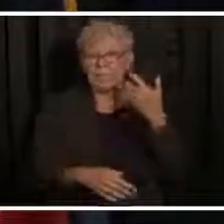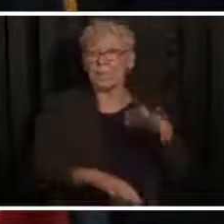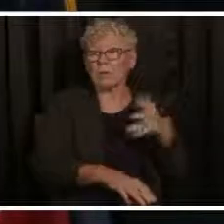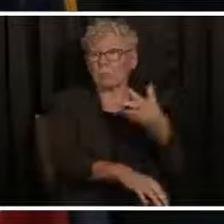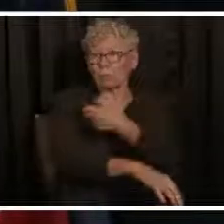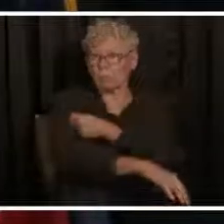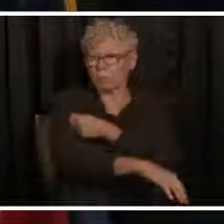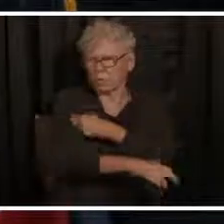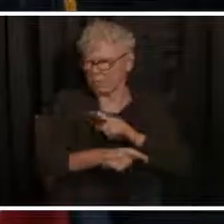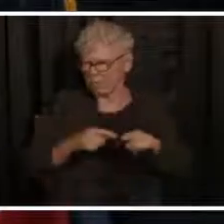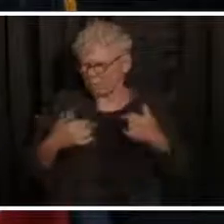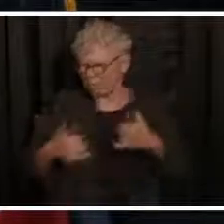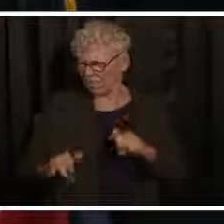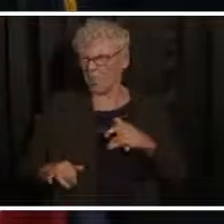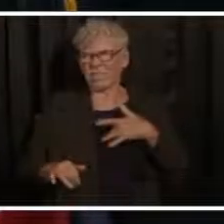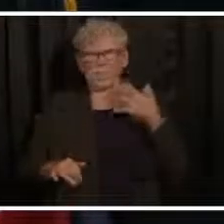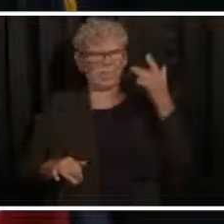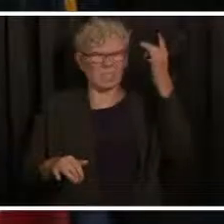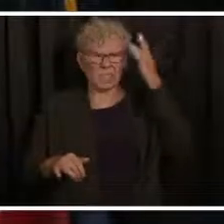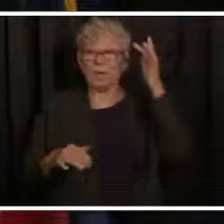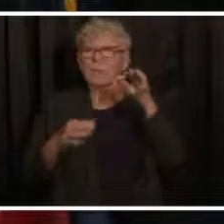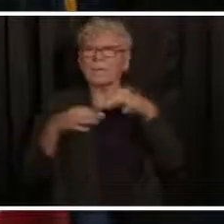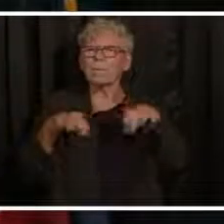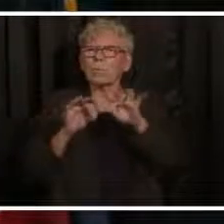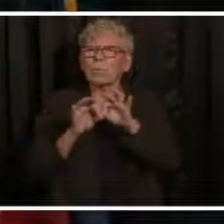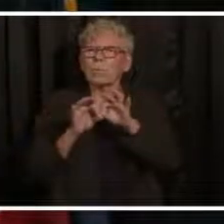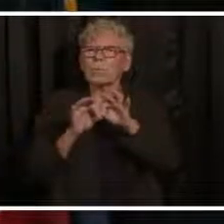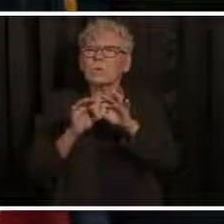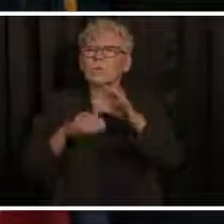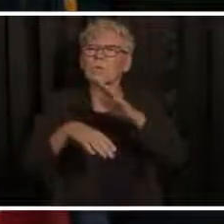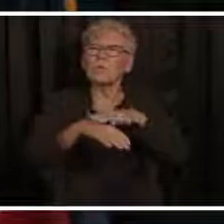around, you know, might be important especially if there are people that are unvaccinated that you came into